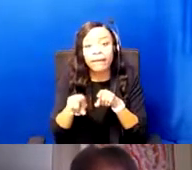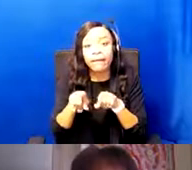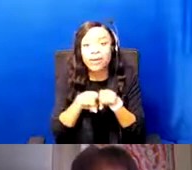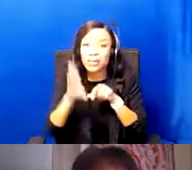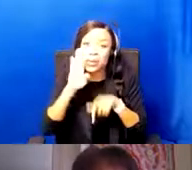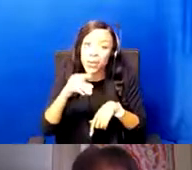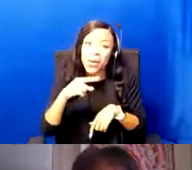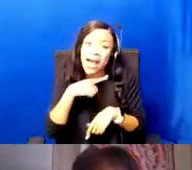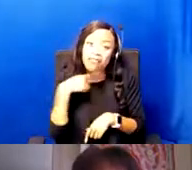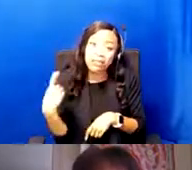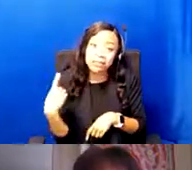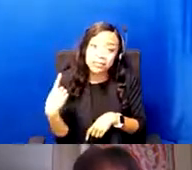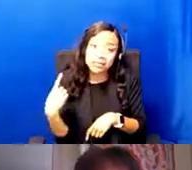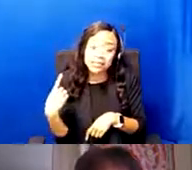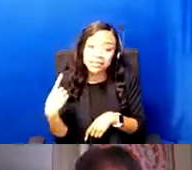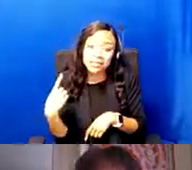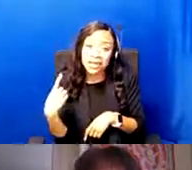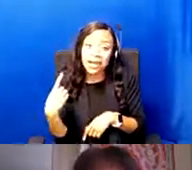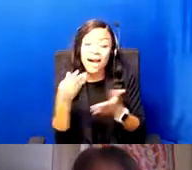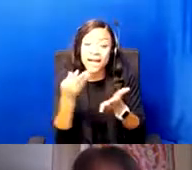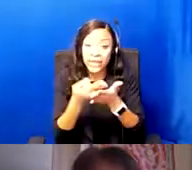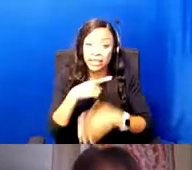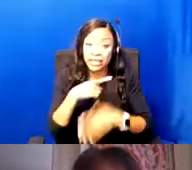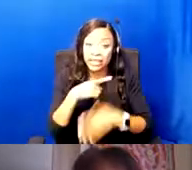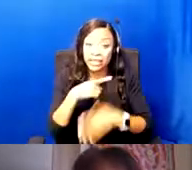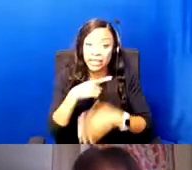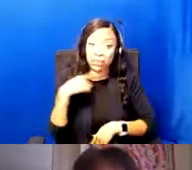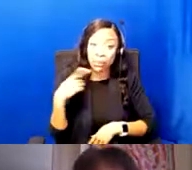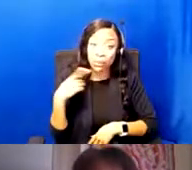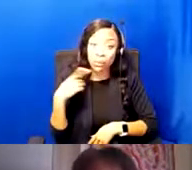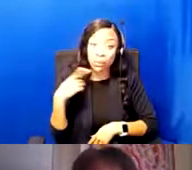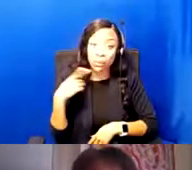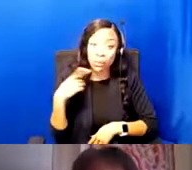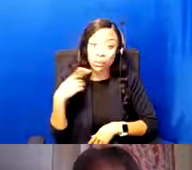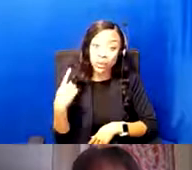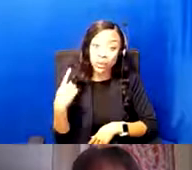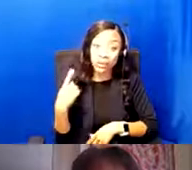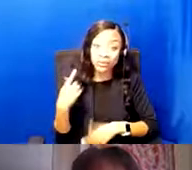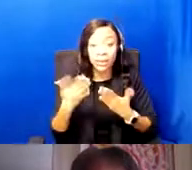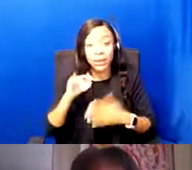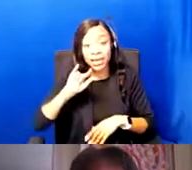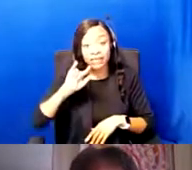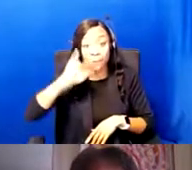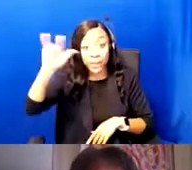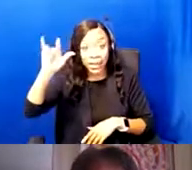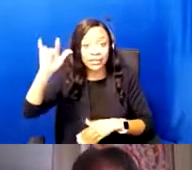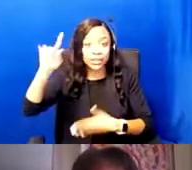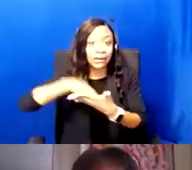Planes get canceled if there're quarantines. How will we observe the quarantines? How do we share in that?